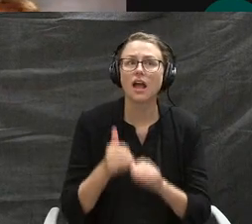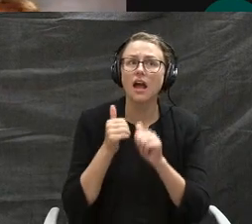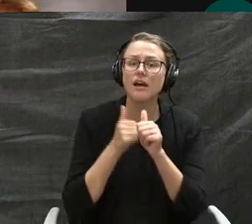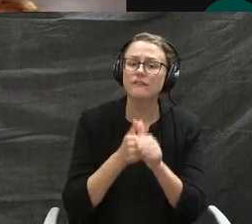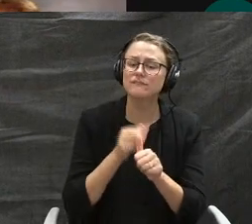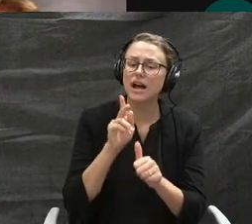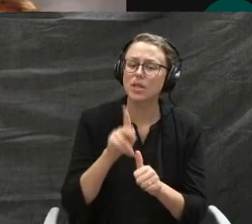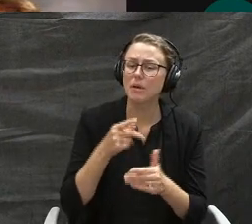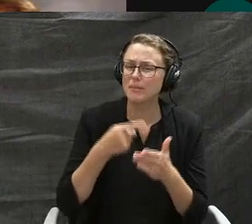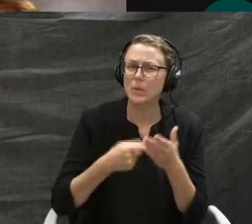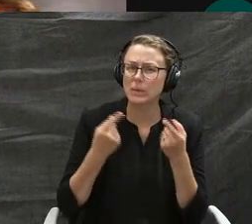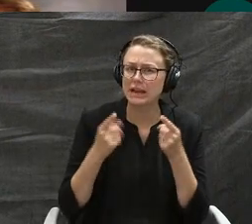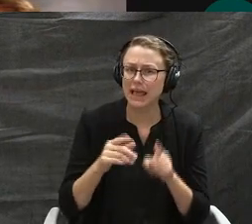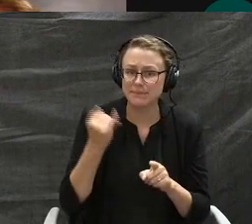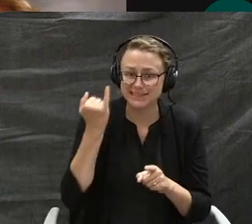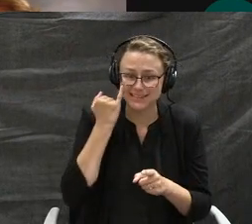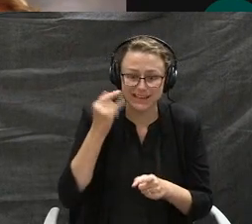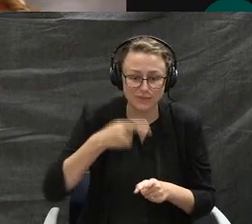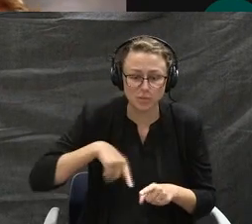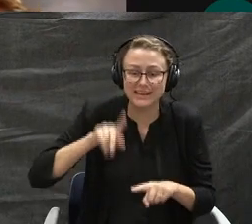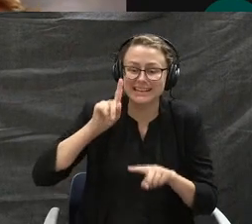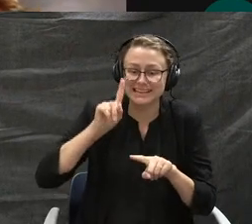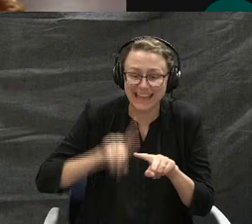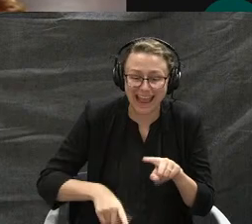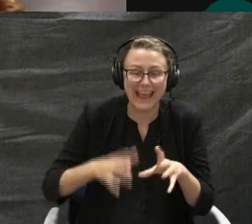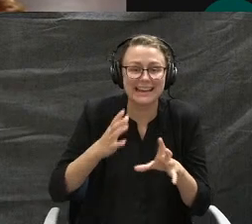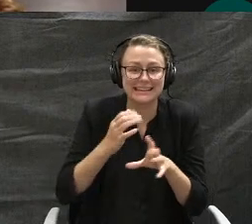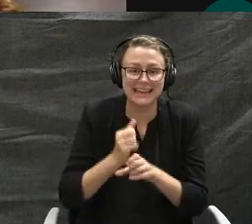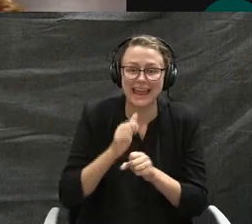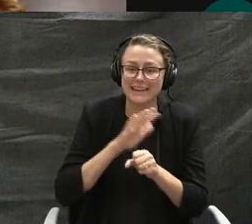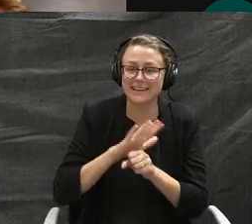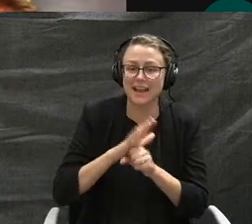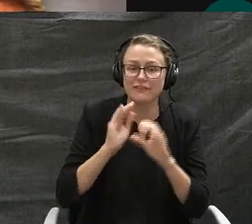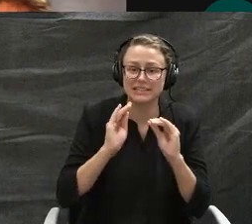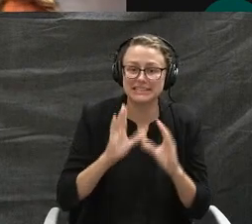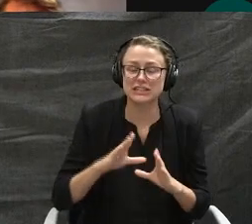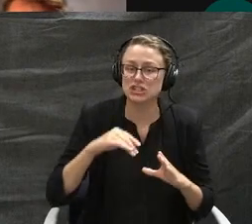just can't get enough teachers back in the classroom for those